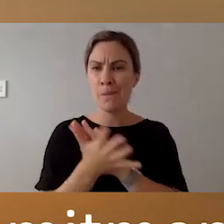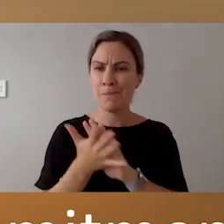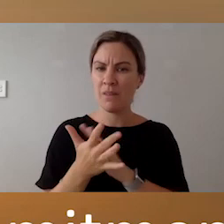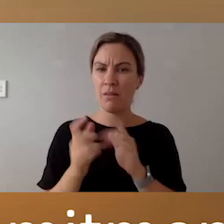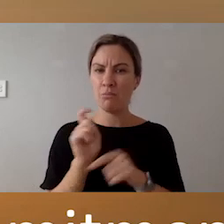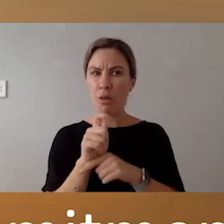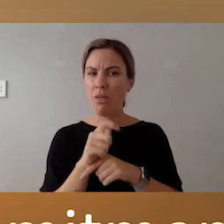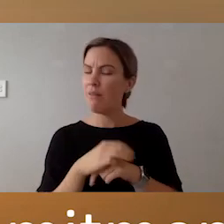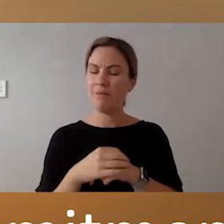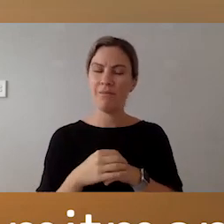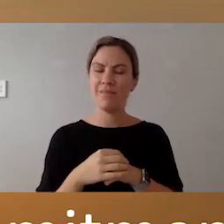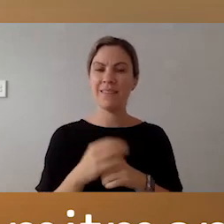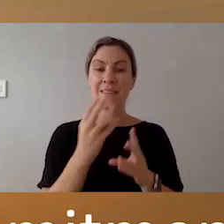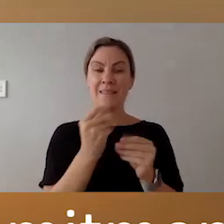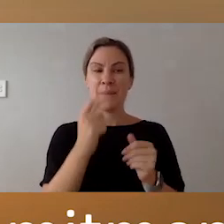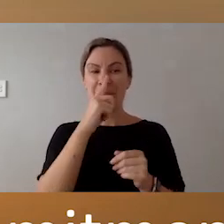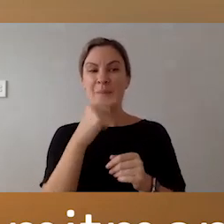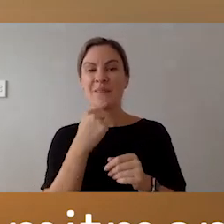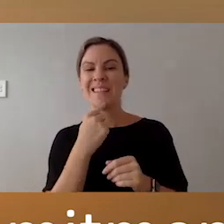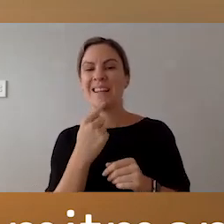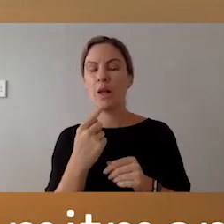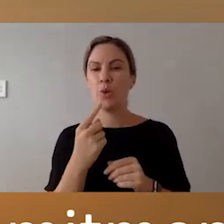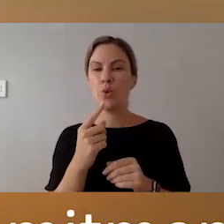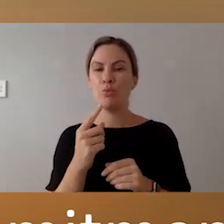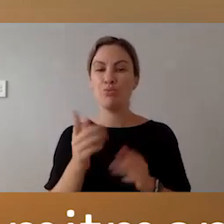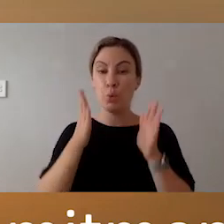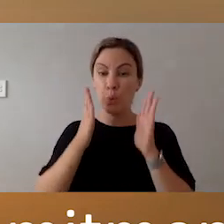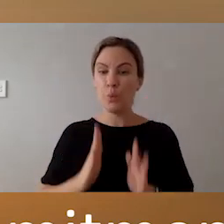perfectly true. I believe what we fear is uncertainty. People fear the